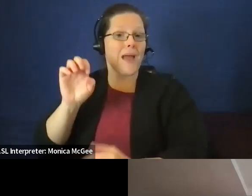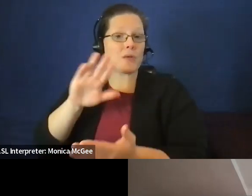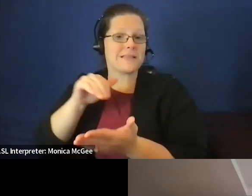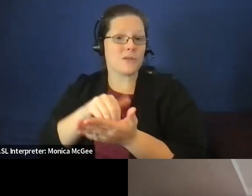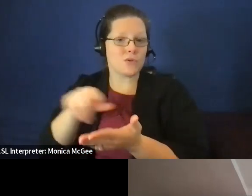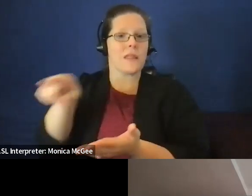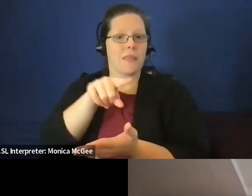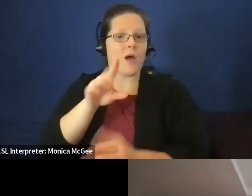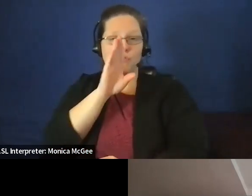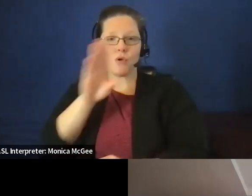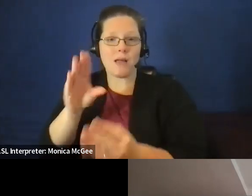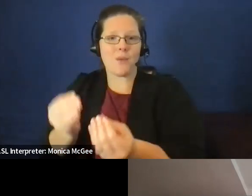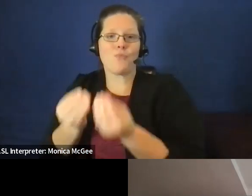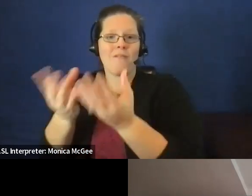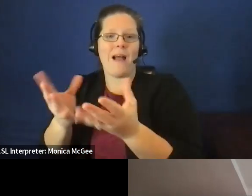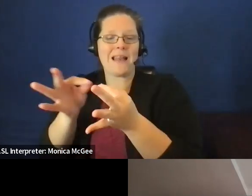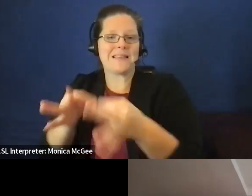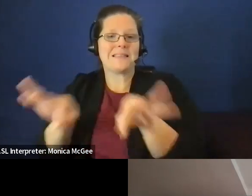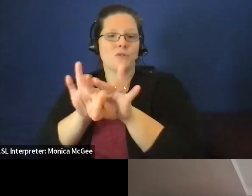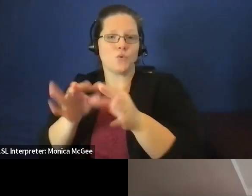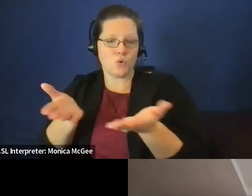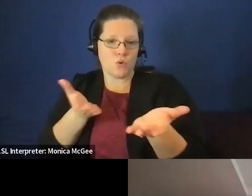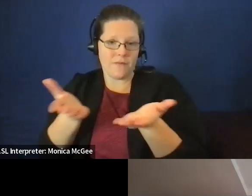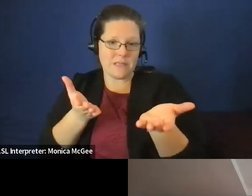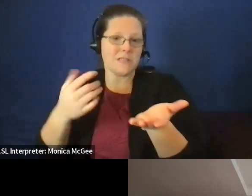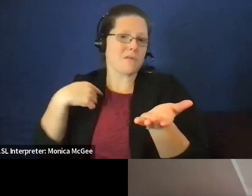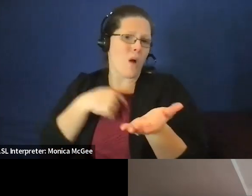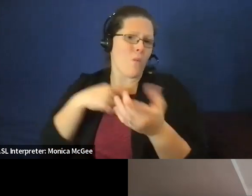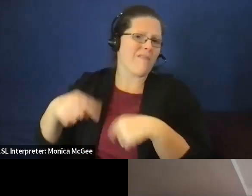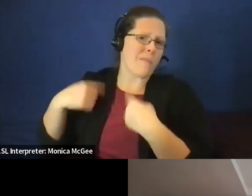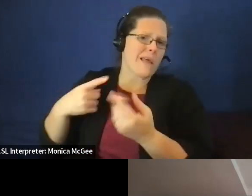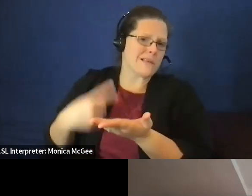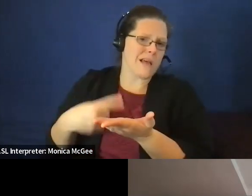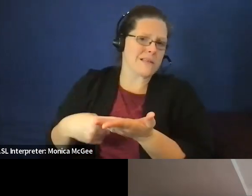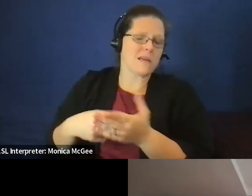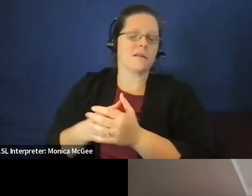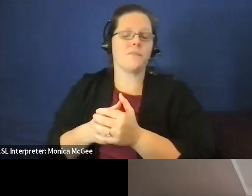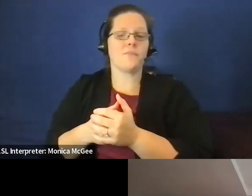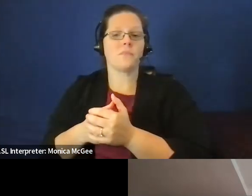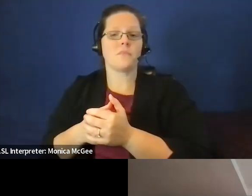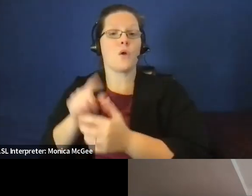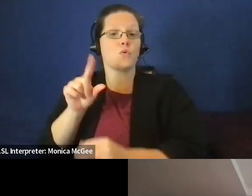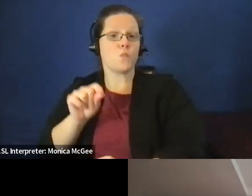measures, you have entities like goodwill, sheltered workshops that